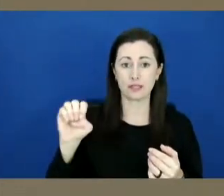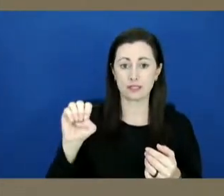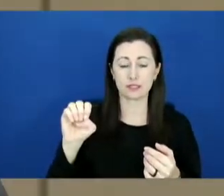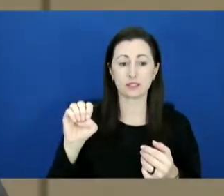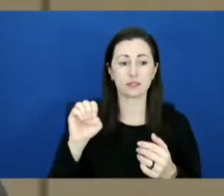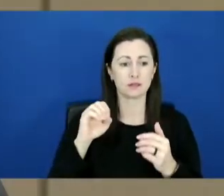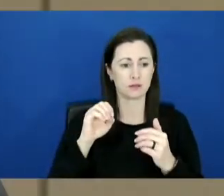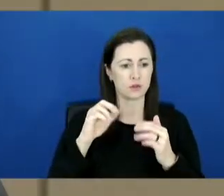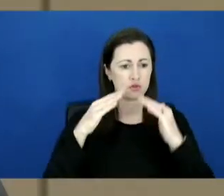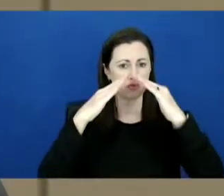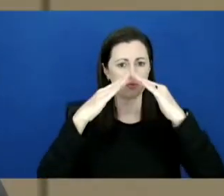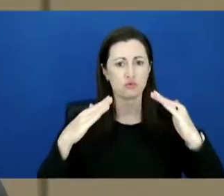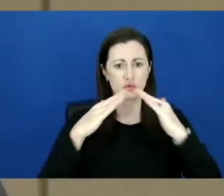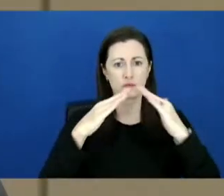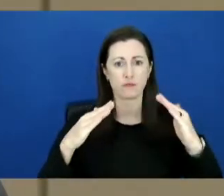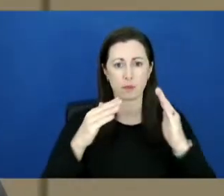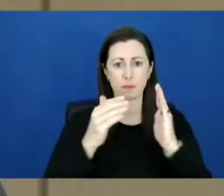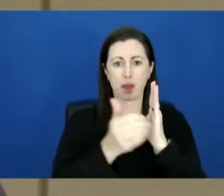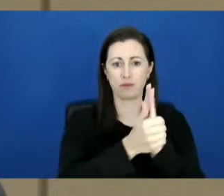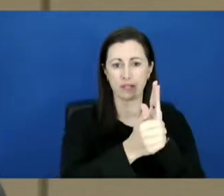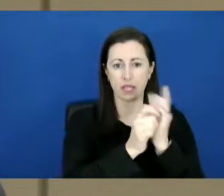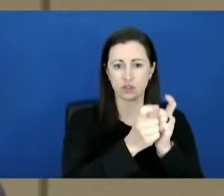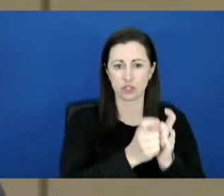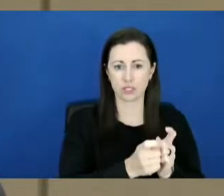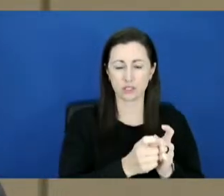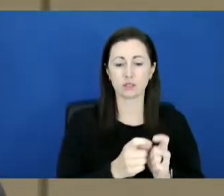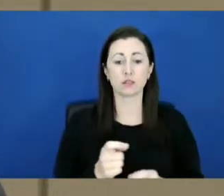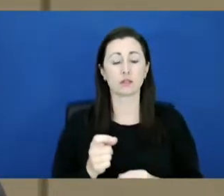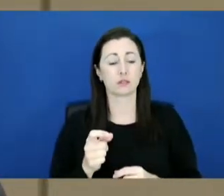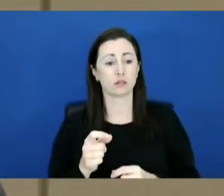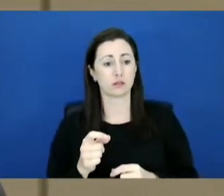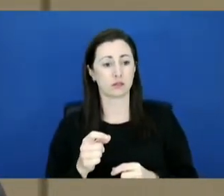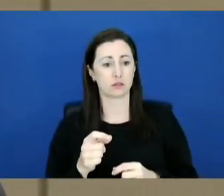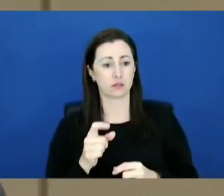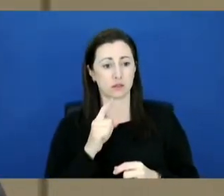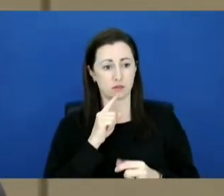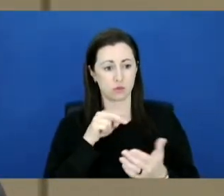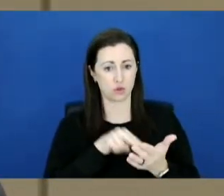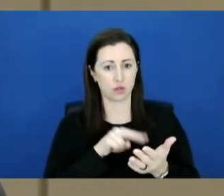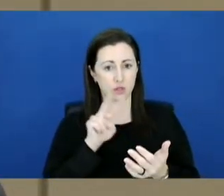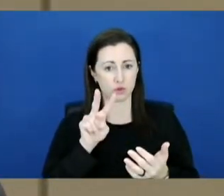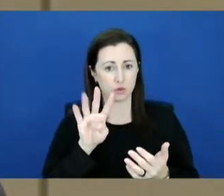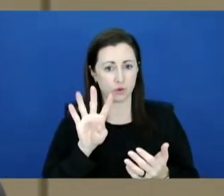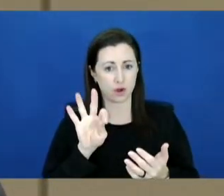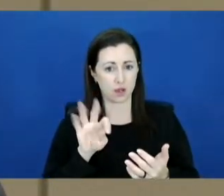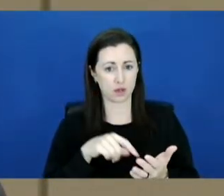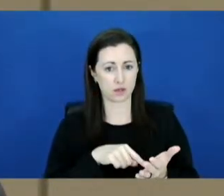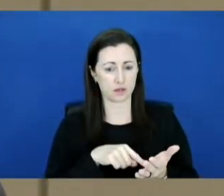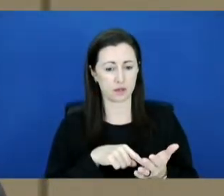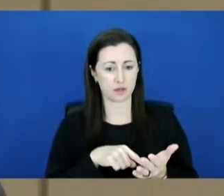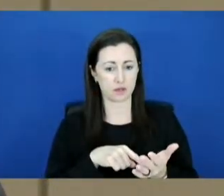CONSTRUCTION CONTRACT, NORTHWEST AND SOUTHEAST HEALTH CLINIC, ROOF MODIFICATIONS, COMMISSIONER